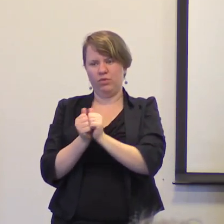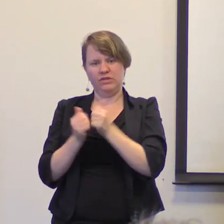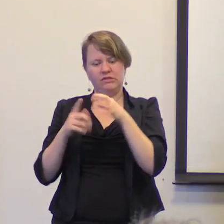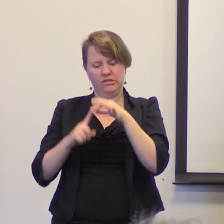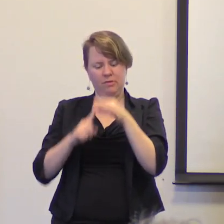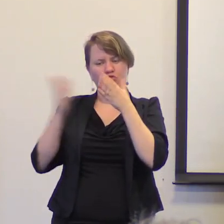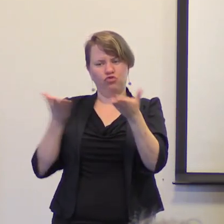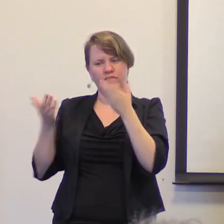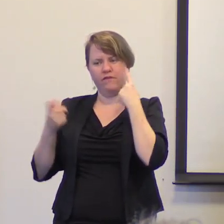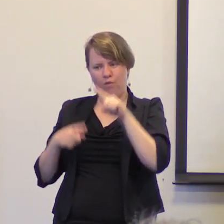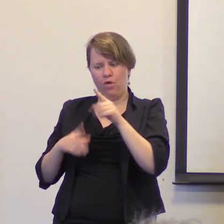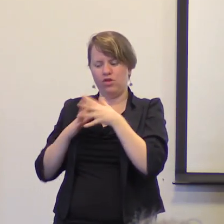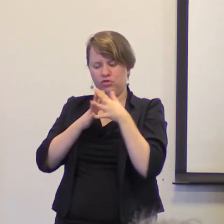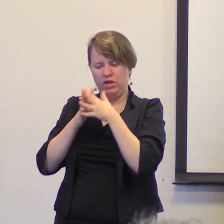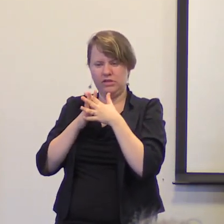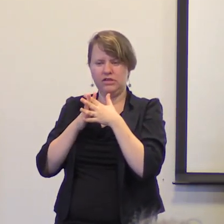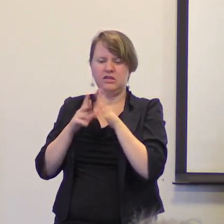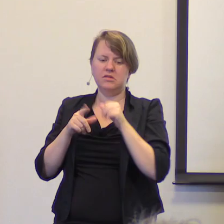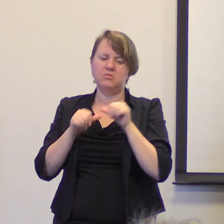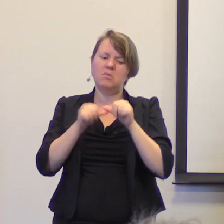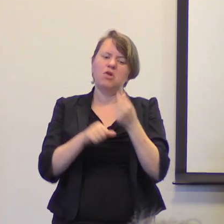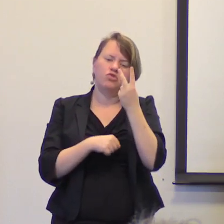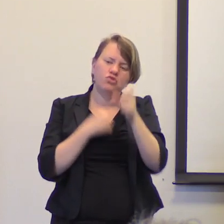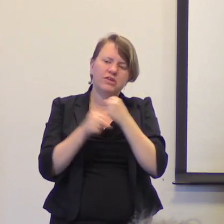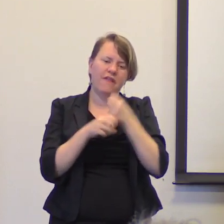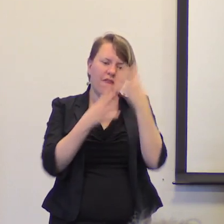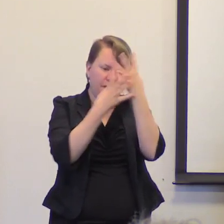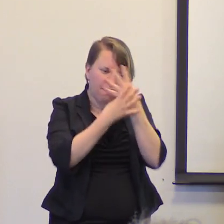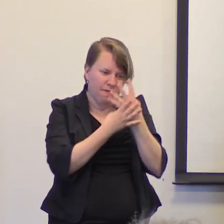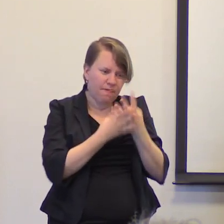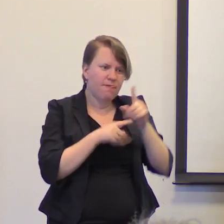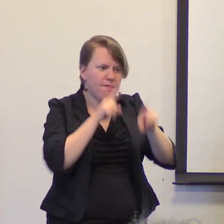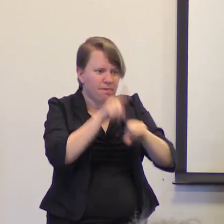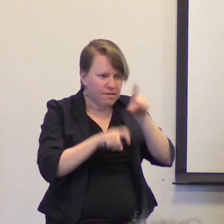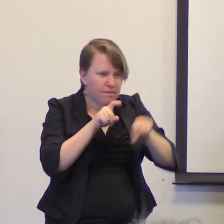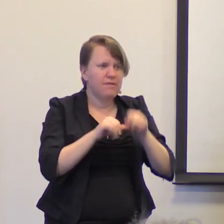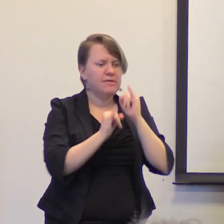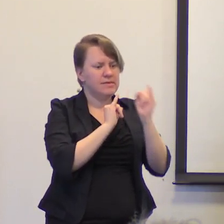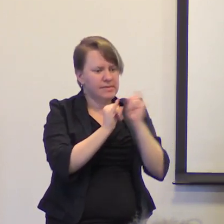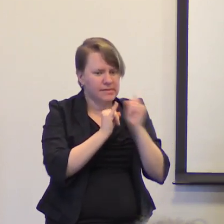and spent two years in the vetting process, with the interviewers and the forms and the meetings, etc.